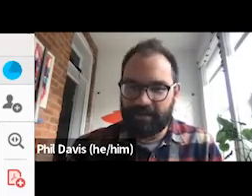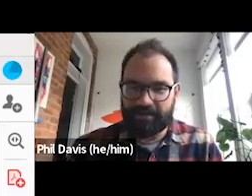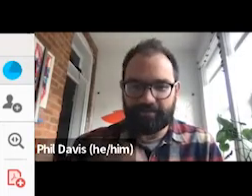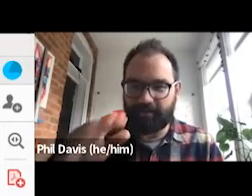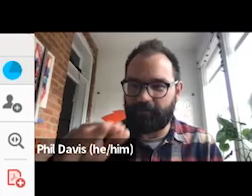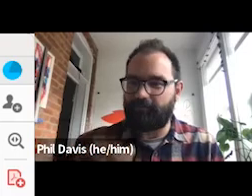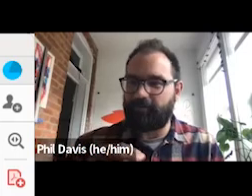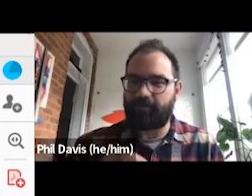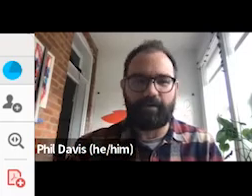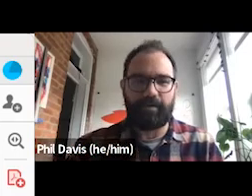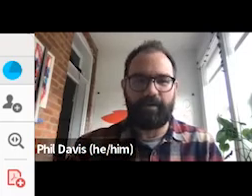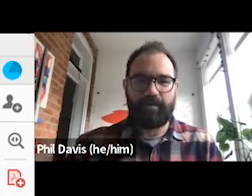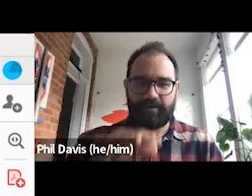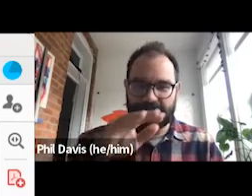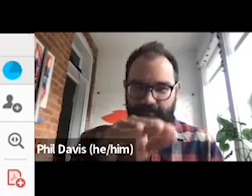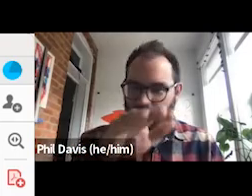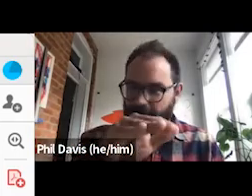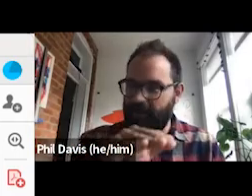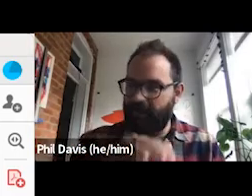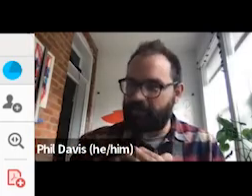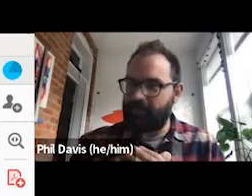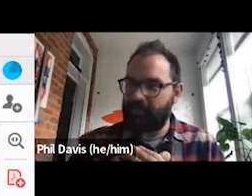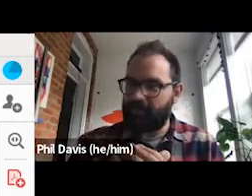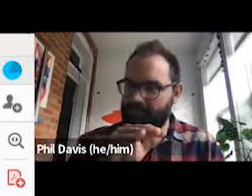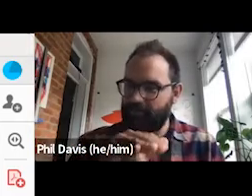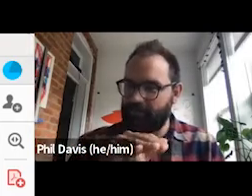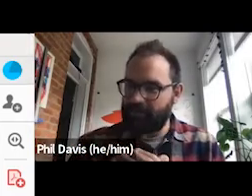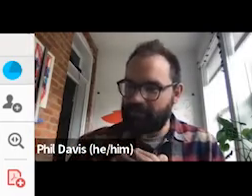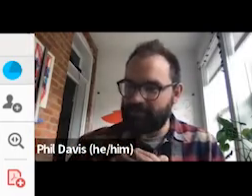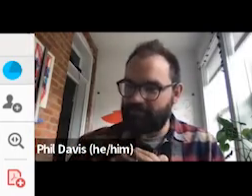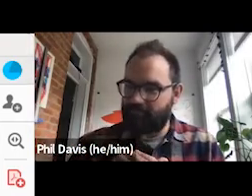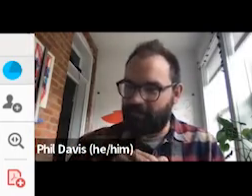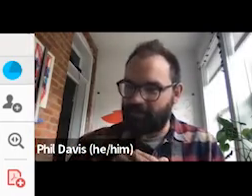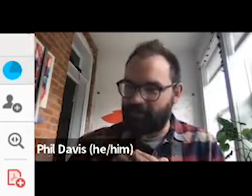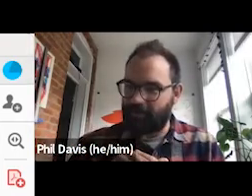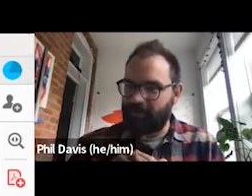It is nice with the Grit Fund one because it is broken down, it is easy to follow.